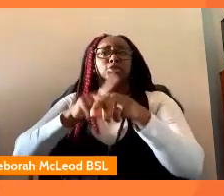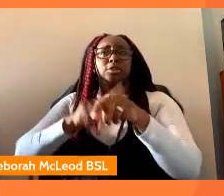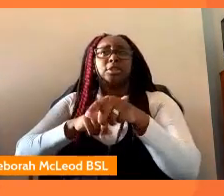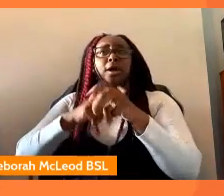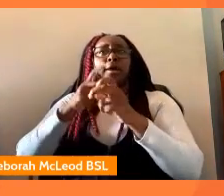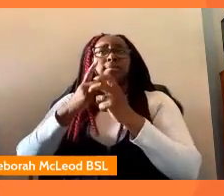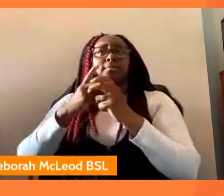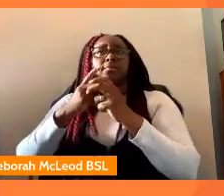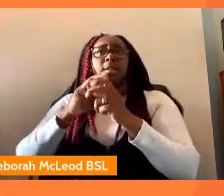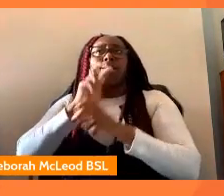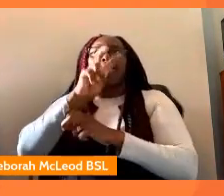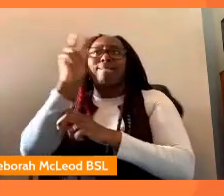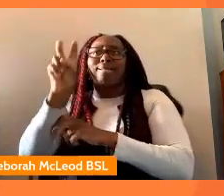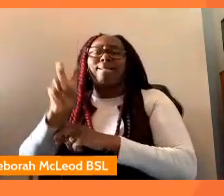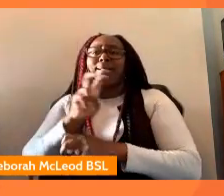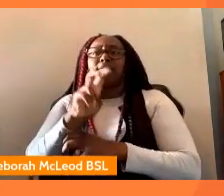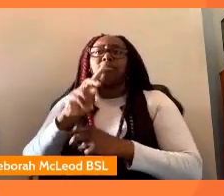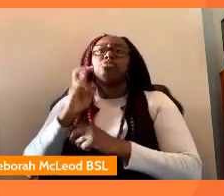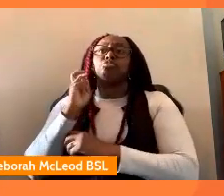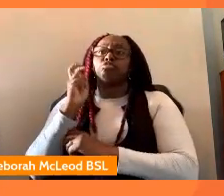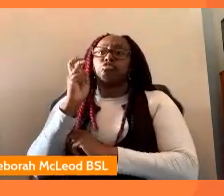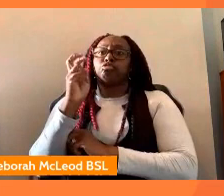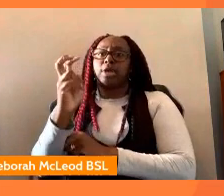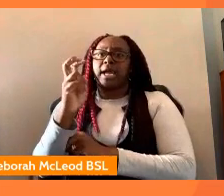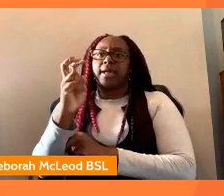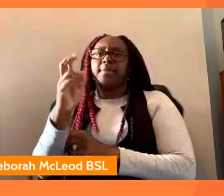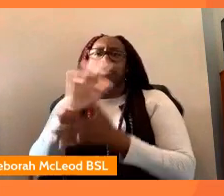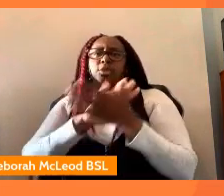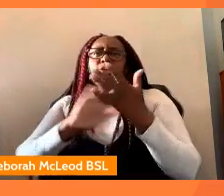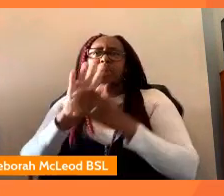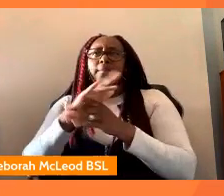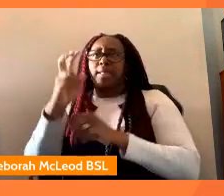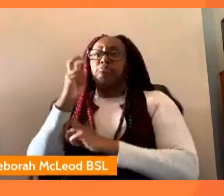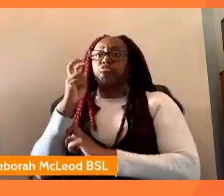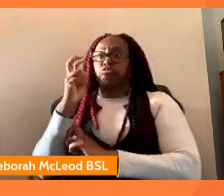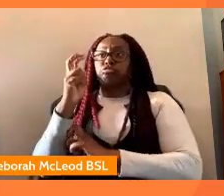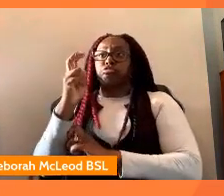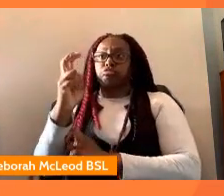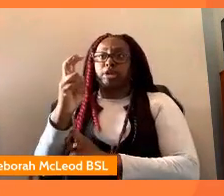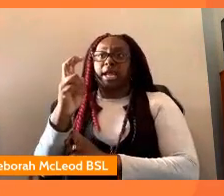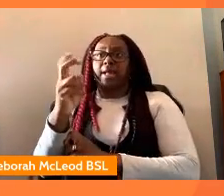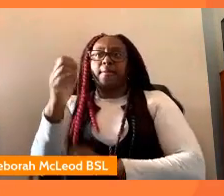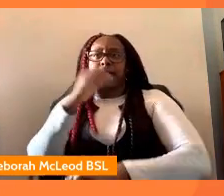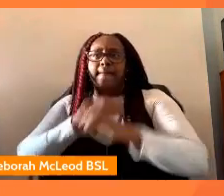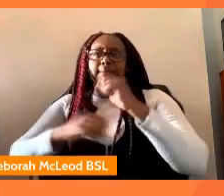turn the front carriage of a real tram into a giant VR headset